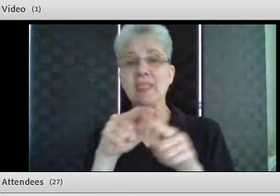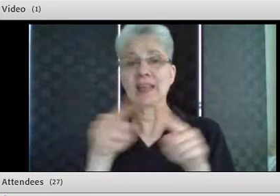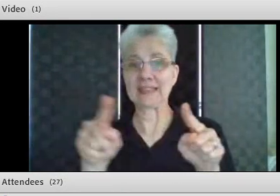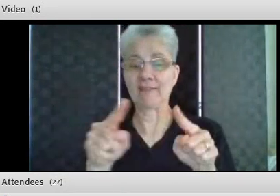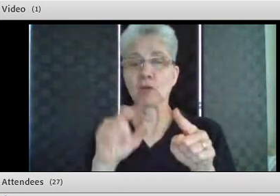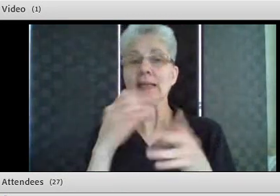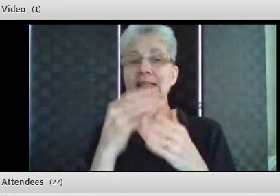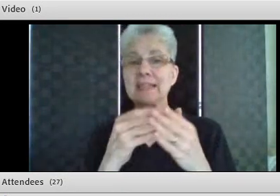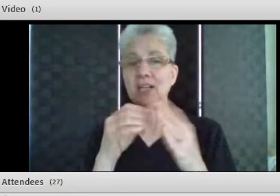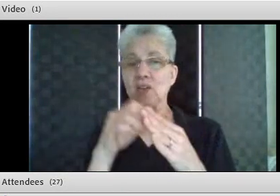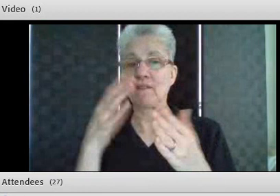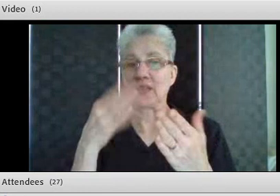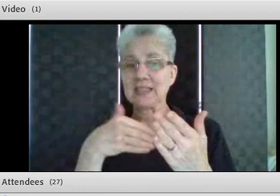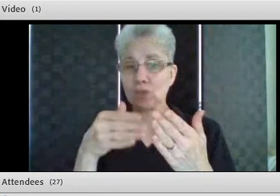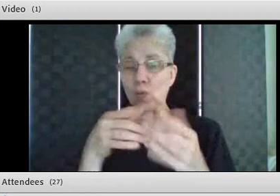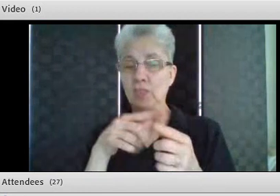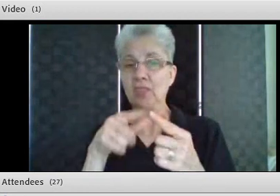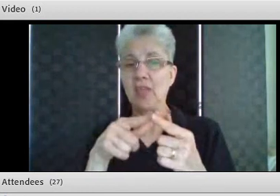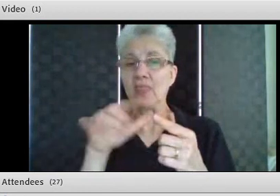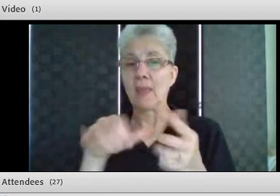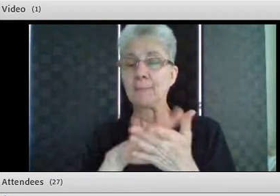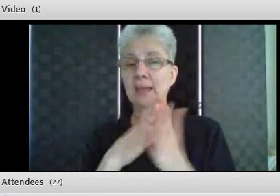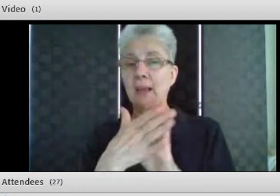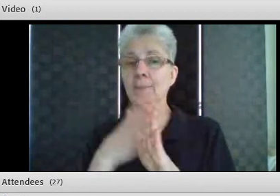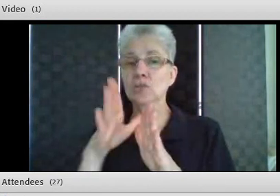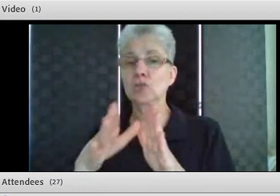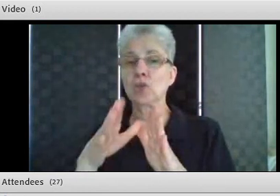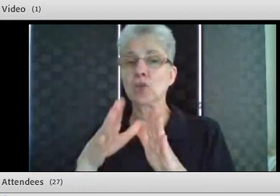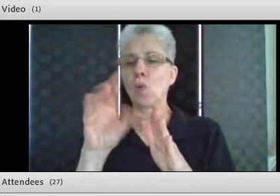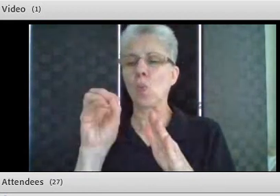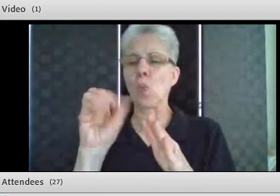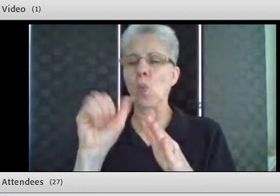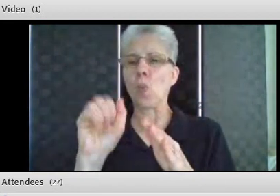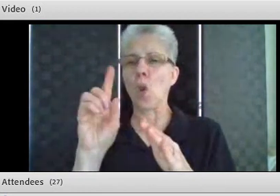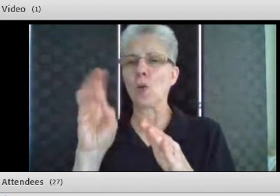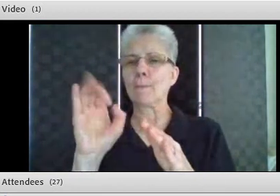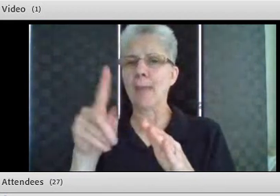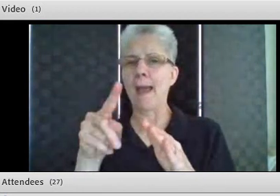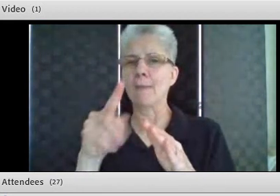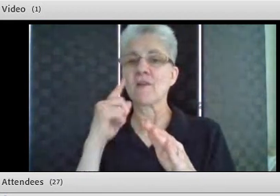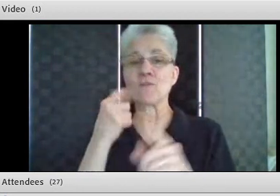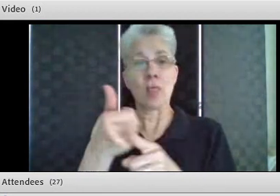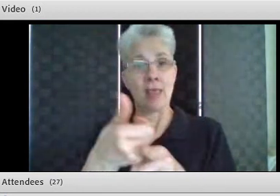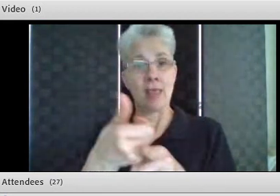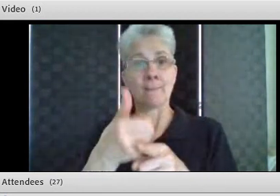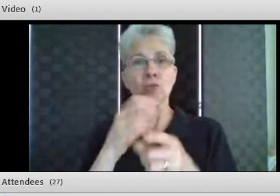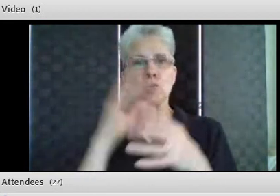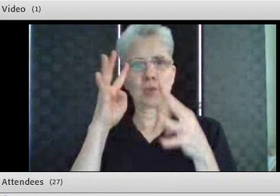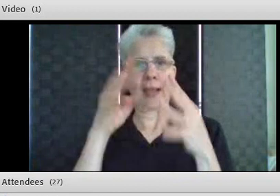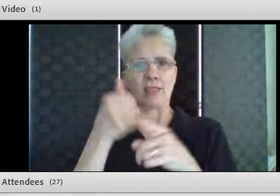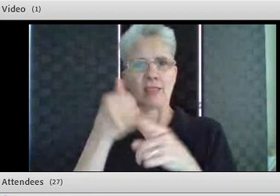but it's one measure or one bar, so you count how many measures are in the different sections of the piece,